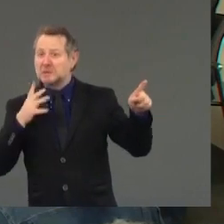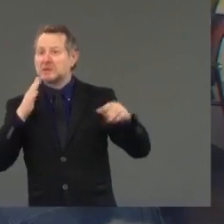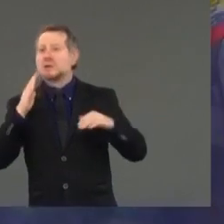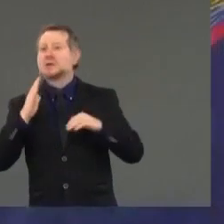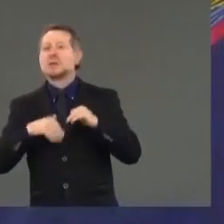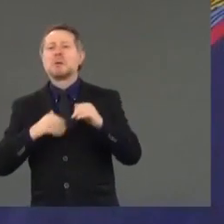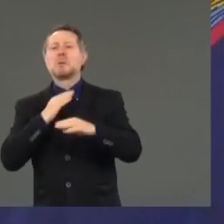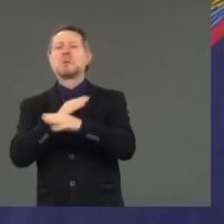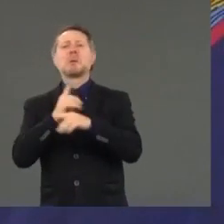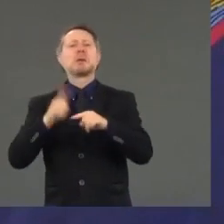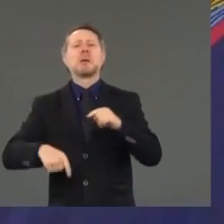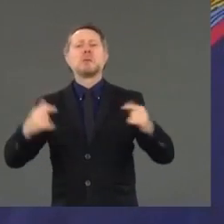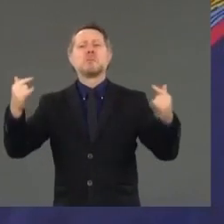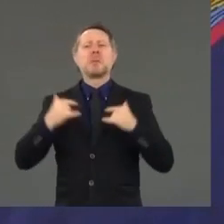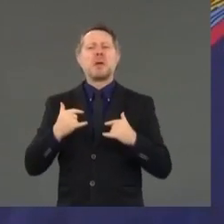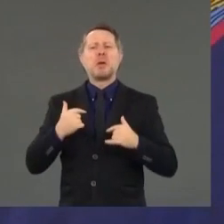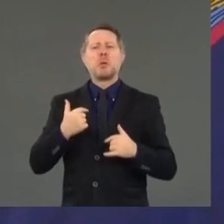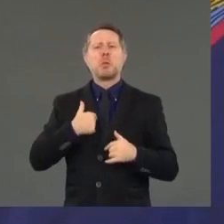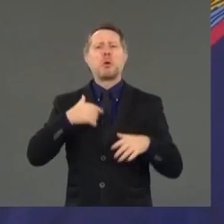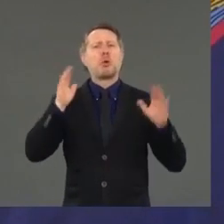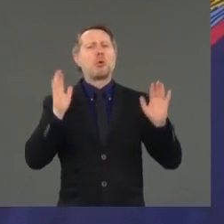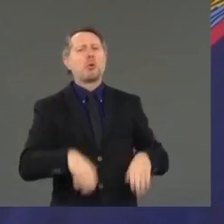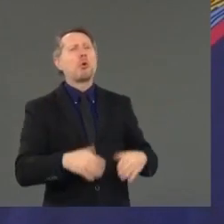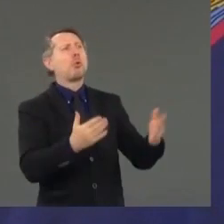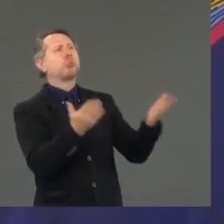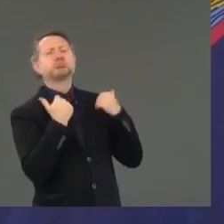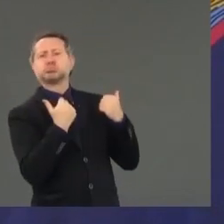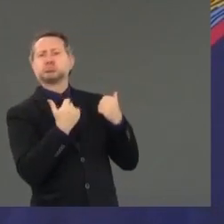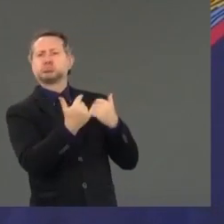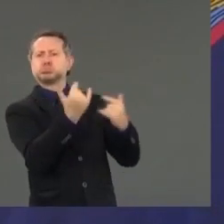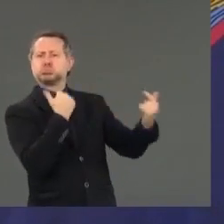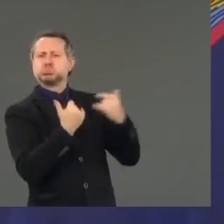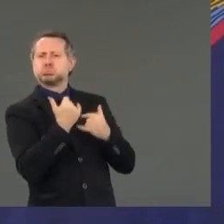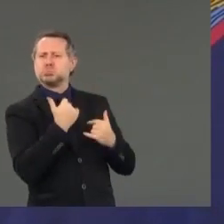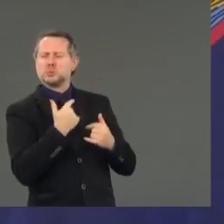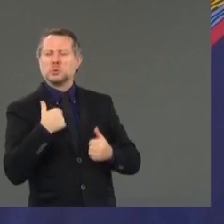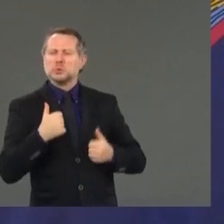AGGRESSIVE, AGAINST PEOPLE WHO COME AND MAKING SURE THEY QUARANTINE THAN WE ARE AT THE